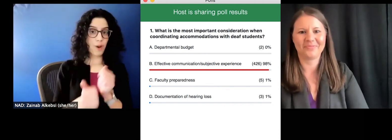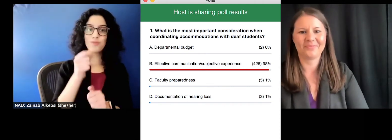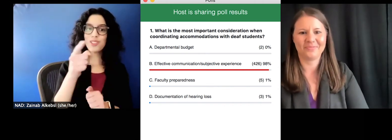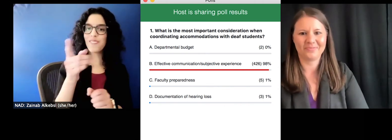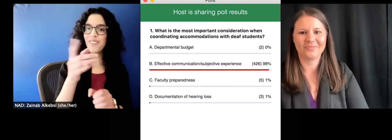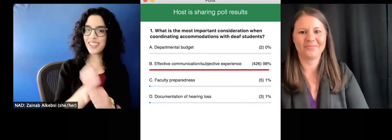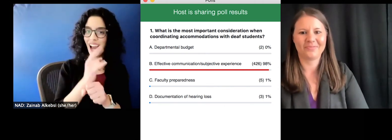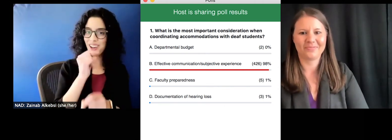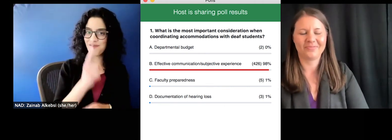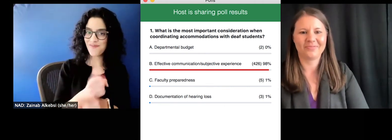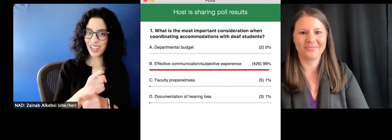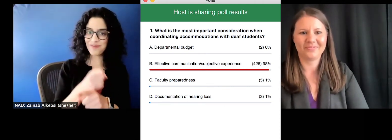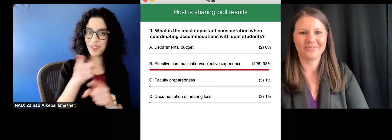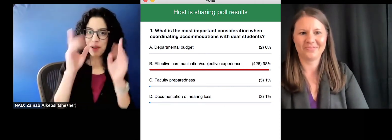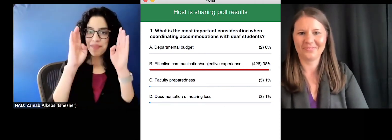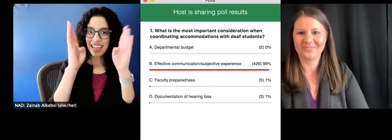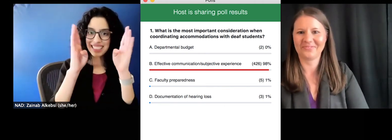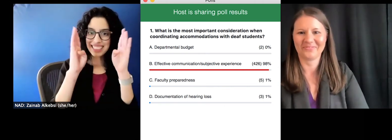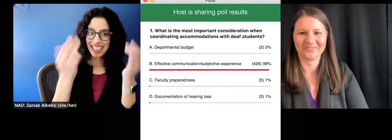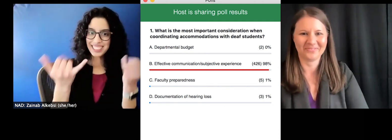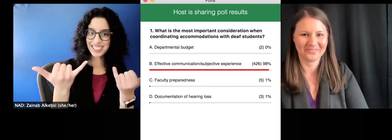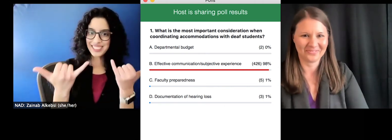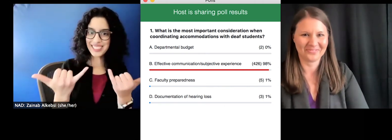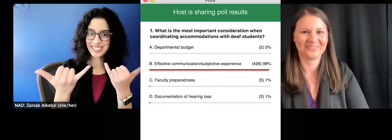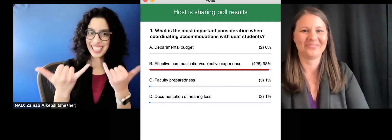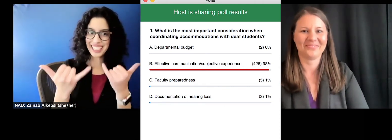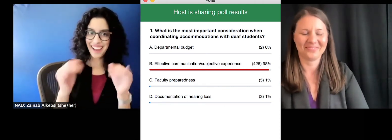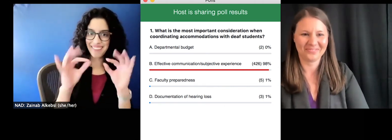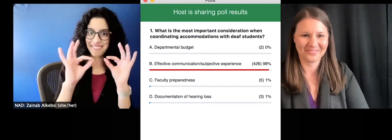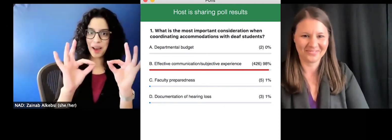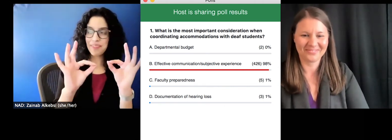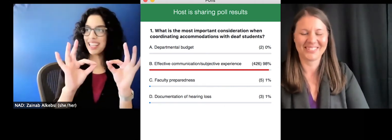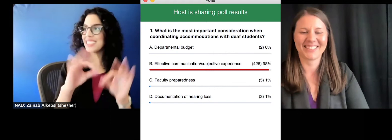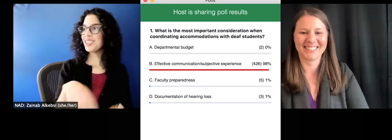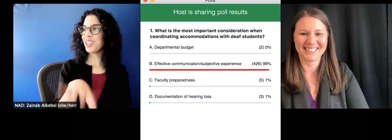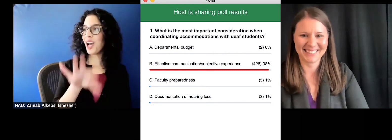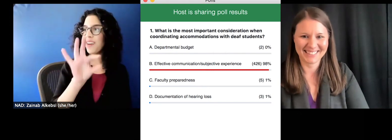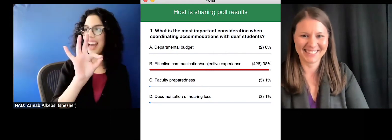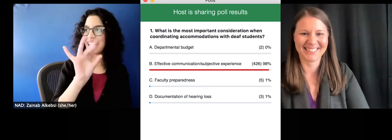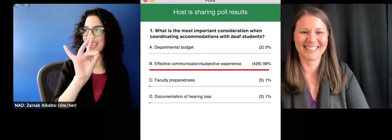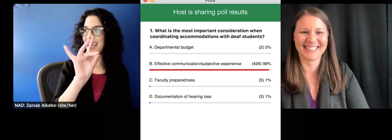Okay. Well, most of you have been paying attention. You got it right. That is fabulous.